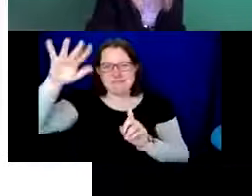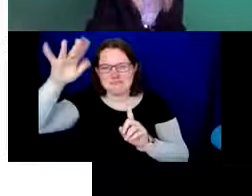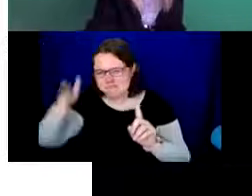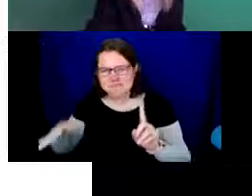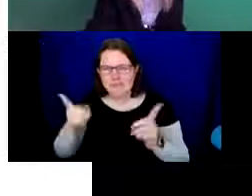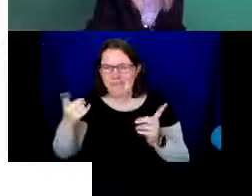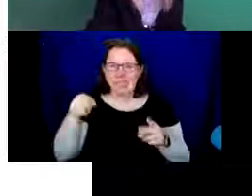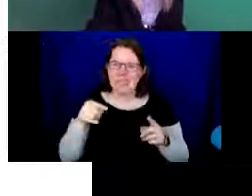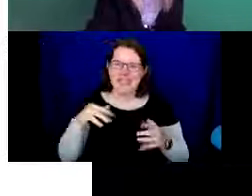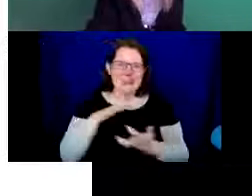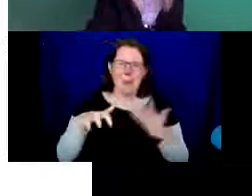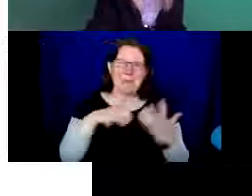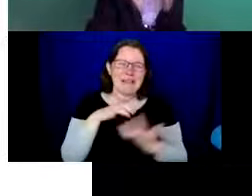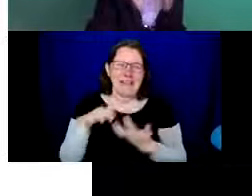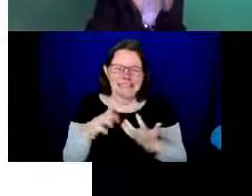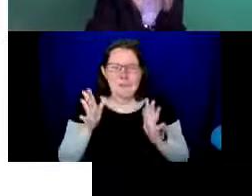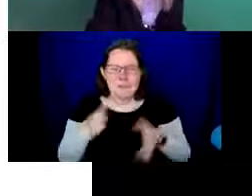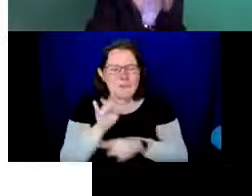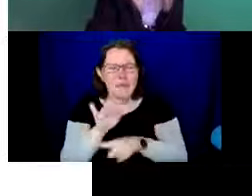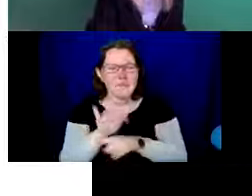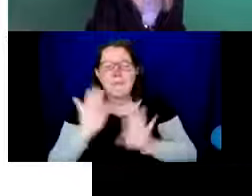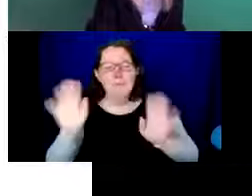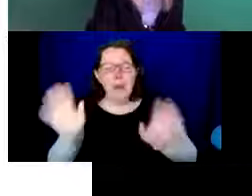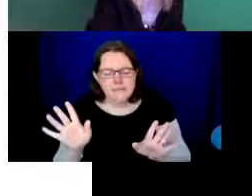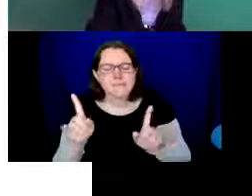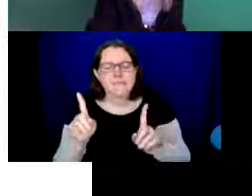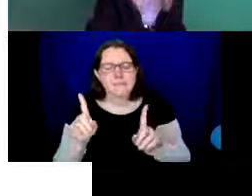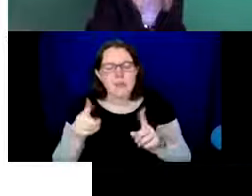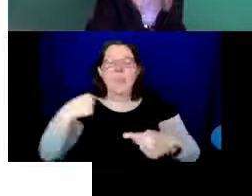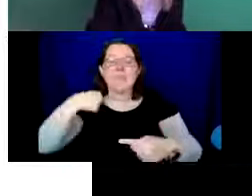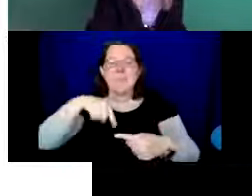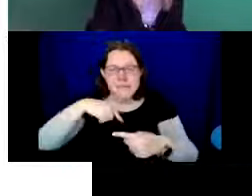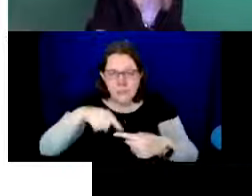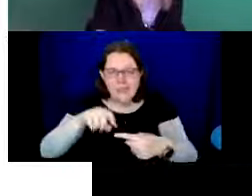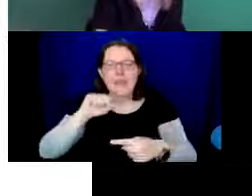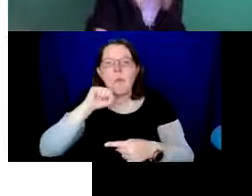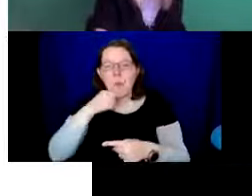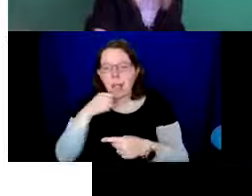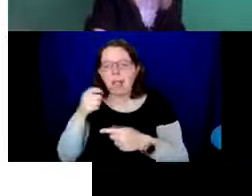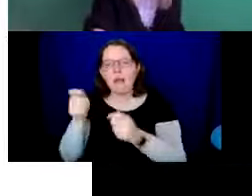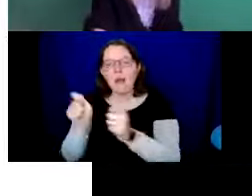should be able to add to the brochure anything any galleries that will say no you can't do a remote